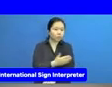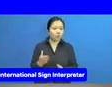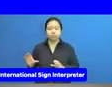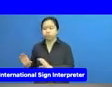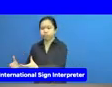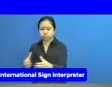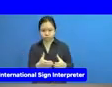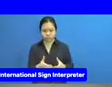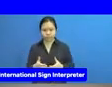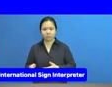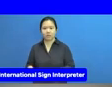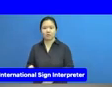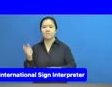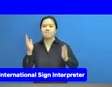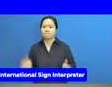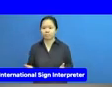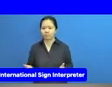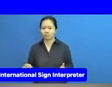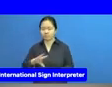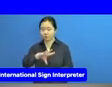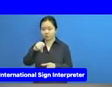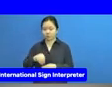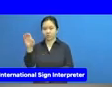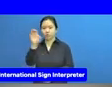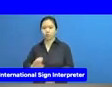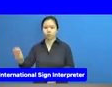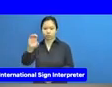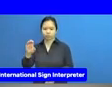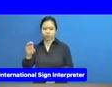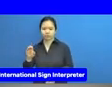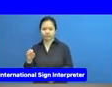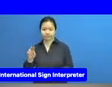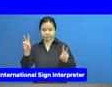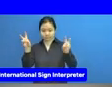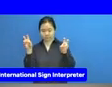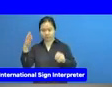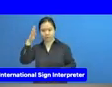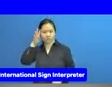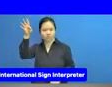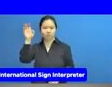All performing arts disciplines are eligible under the call excluding live music performances because we work complimentary